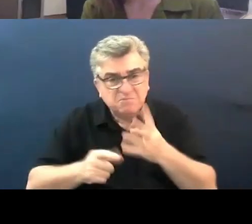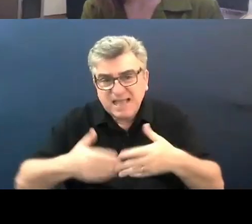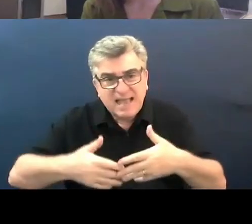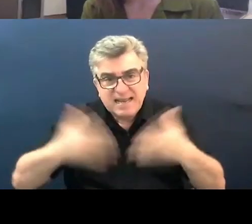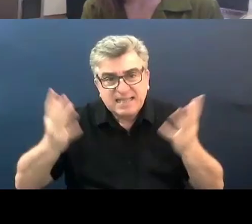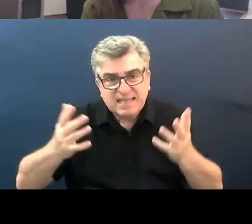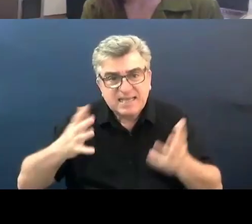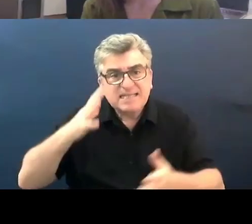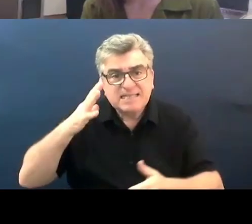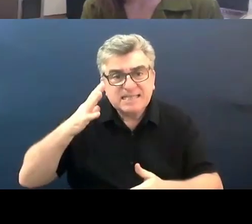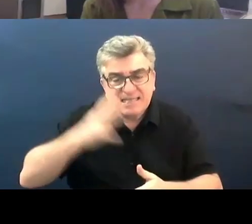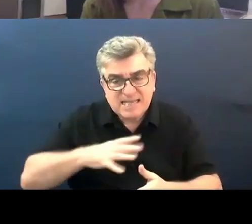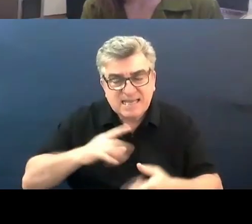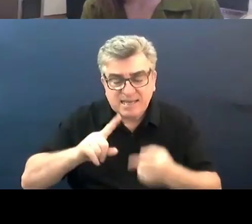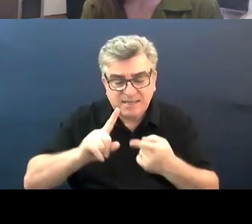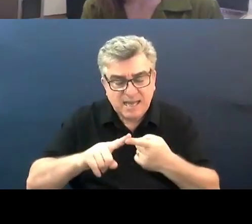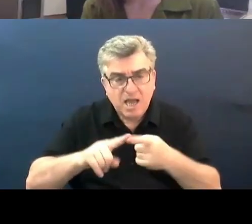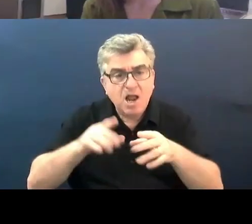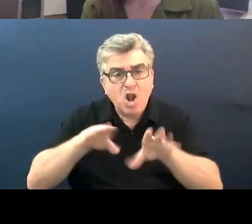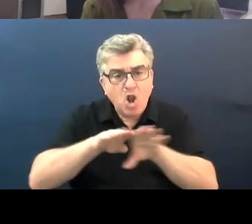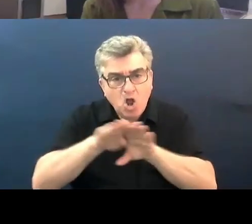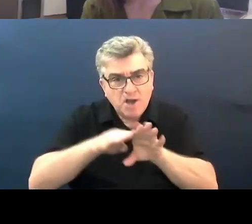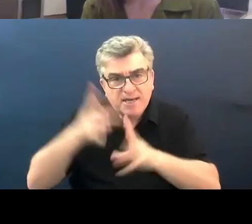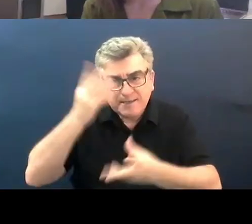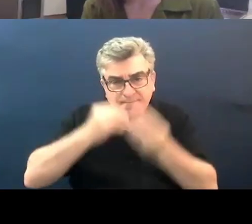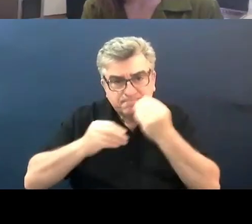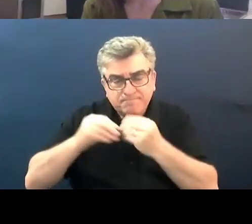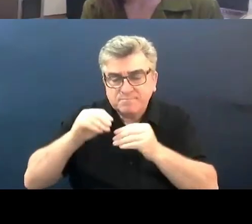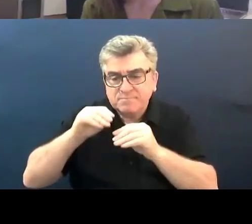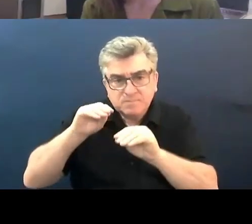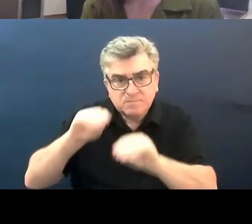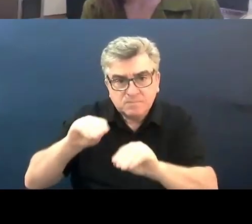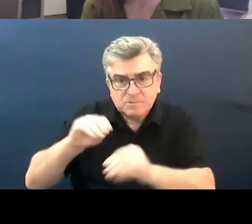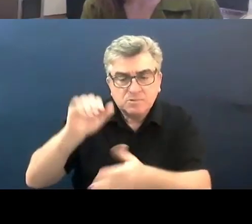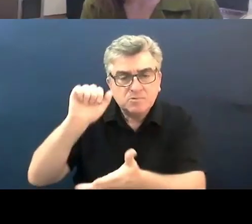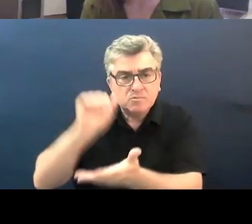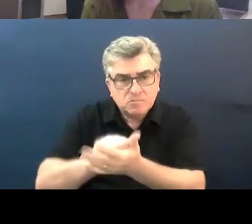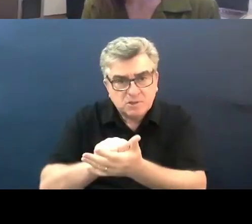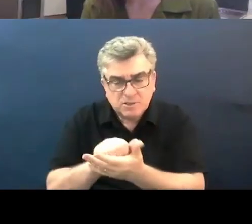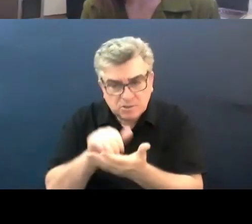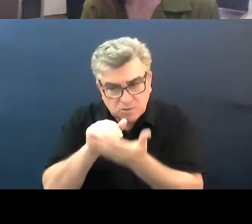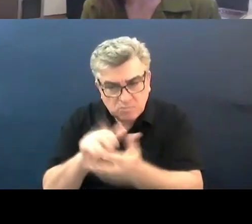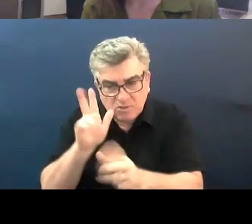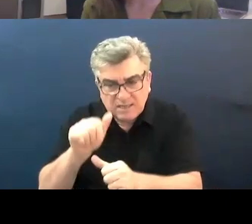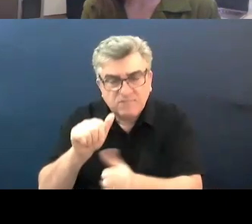firstly in learning. Learn to engage in the learning, to have an indication of what's